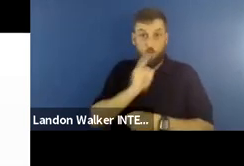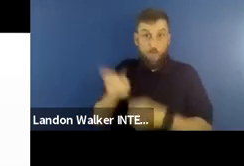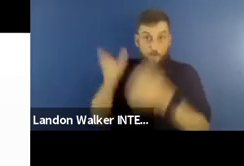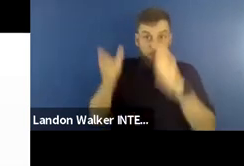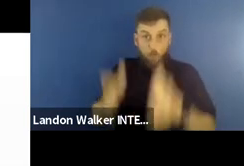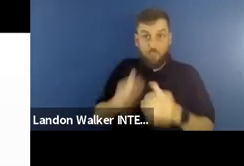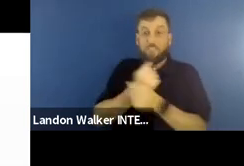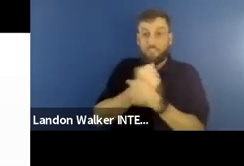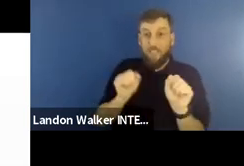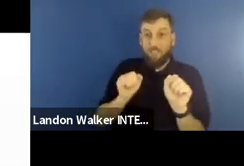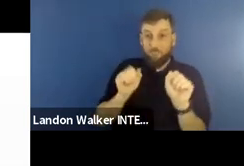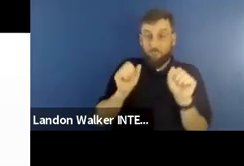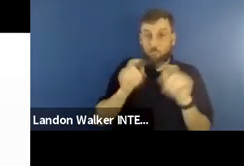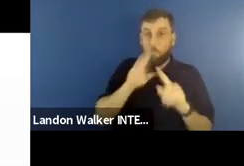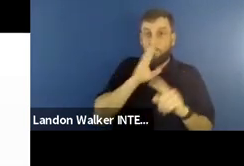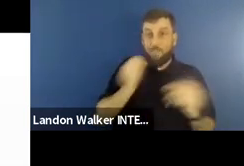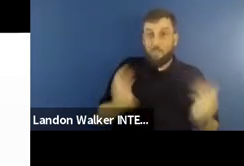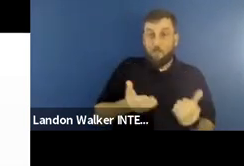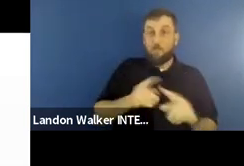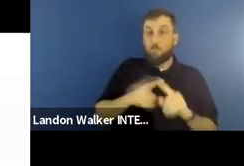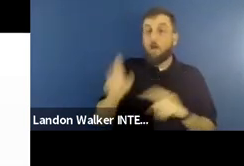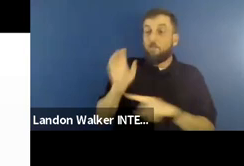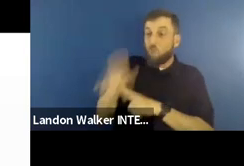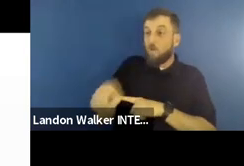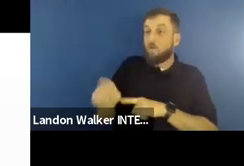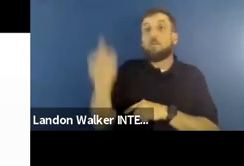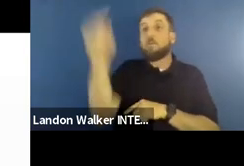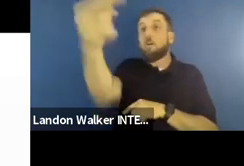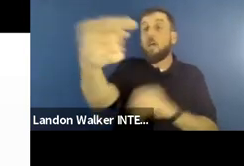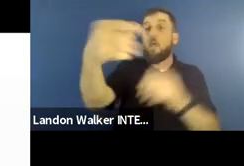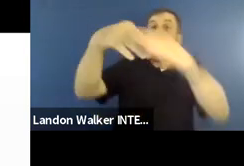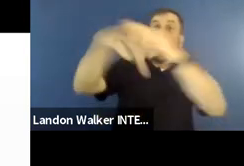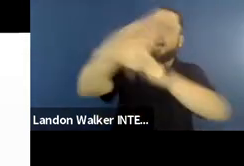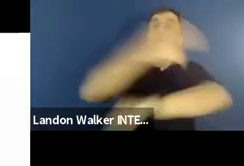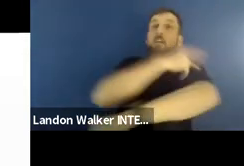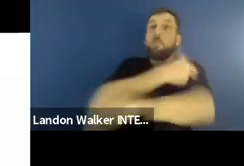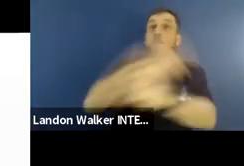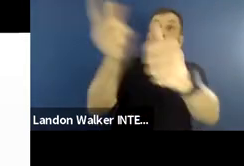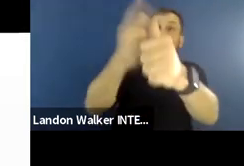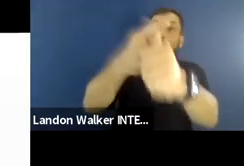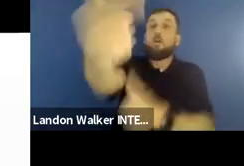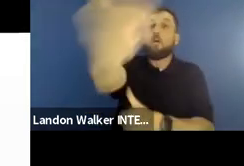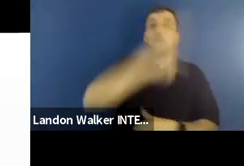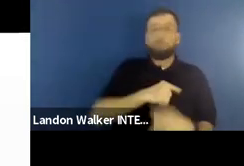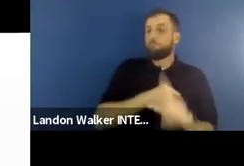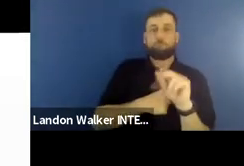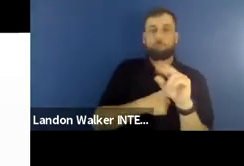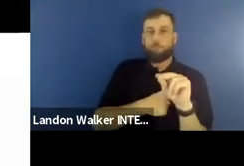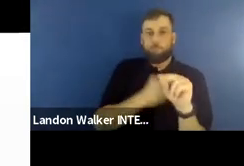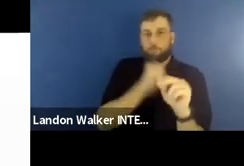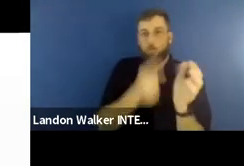the facility, but we don't require individual to go to the hospital before they able to come to us.